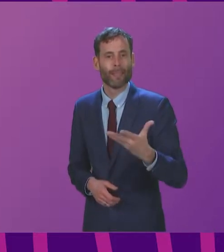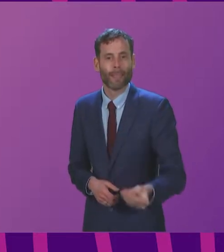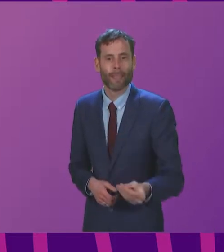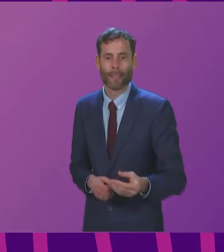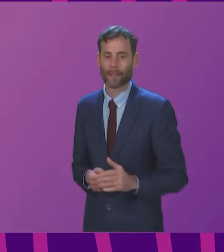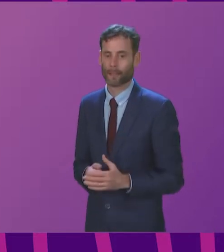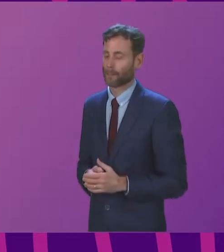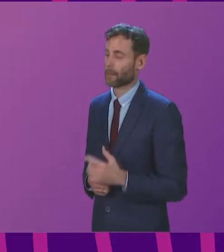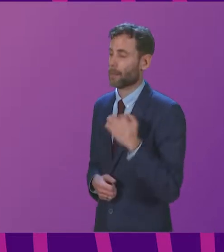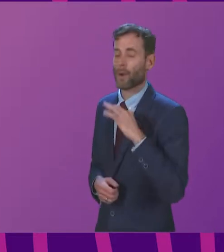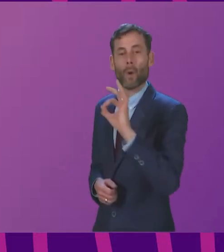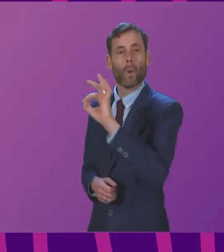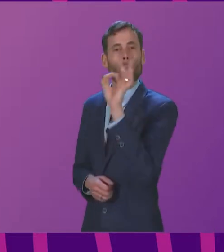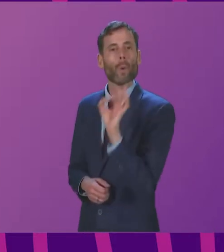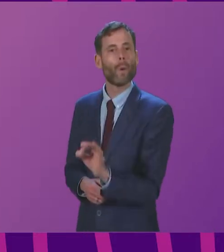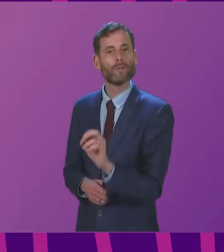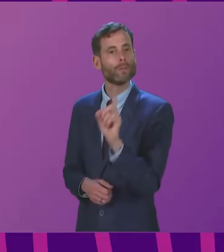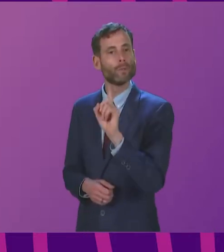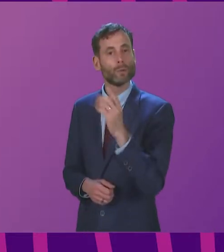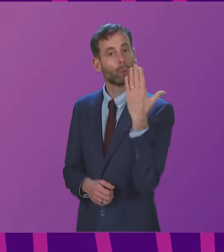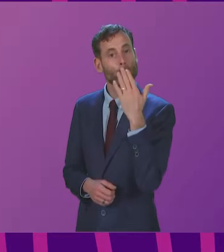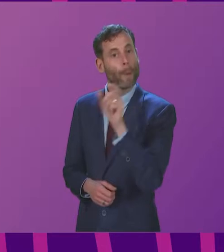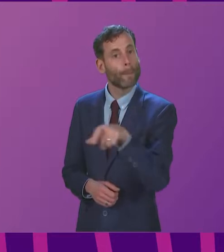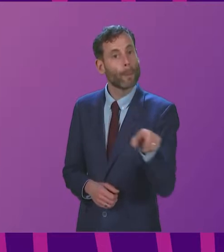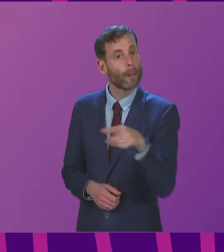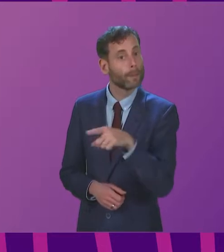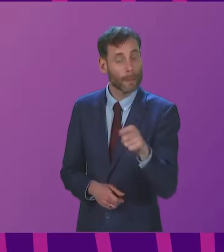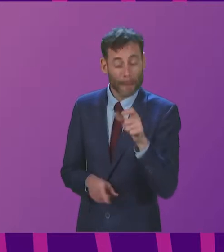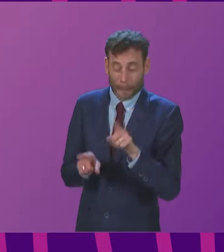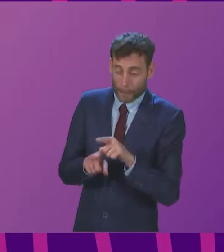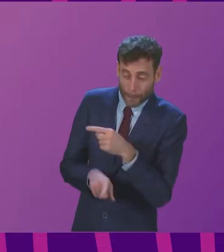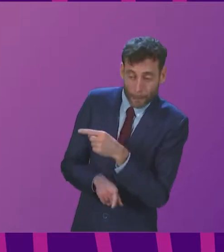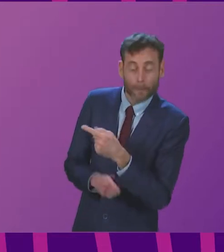My question, like Maurice Golden’s, is about school pupils who